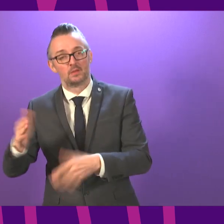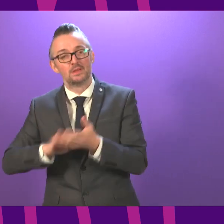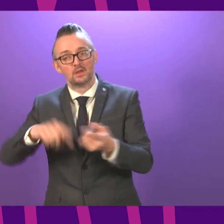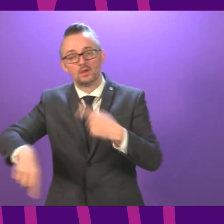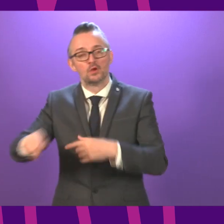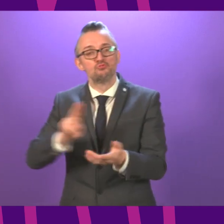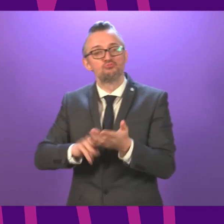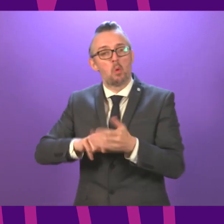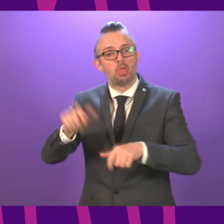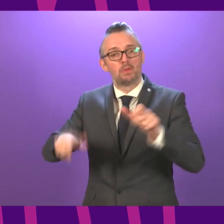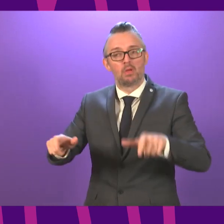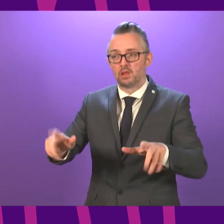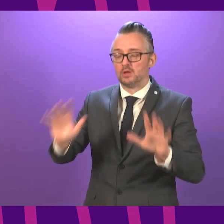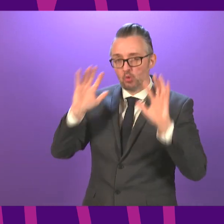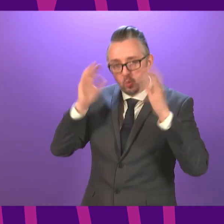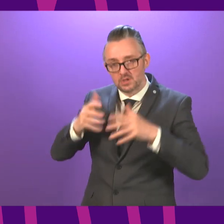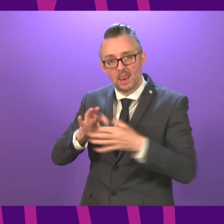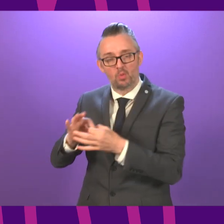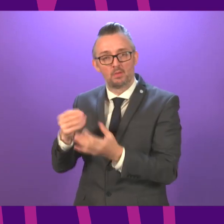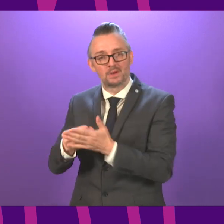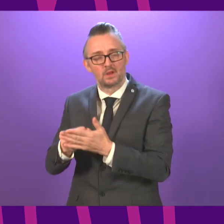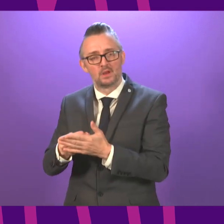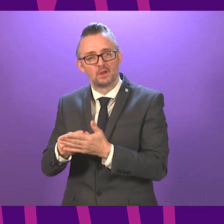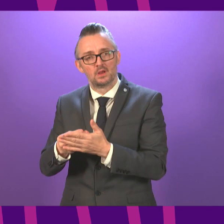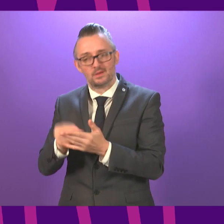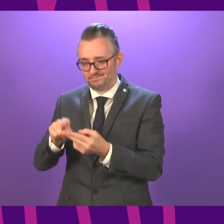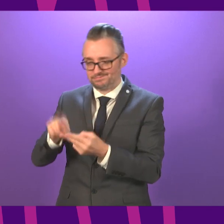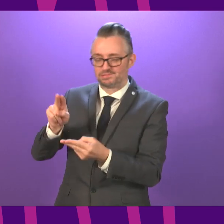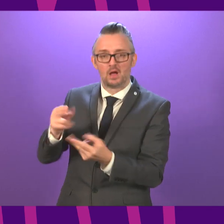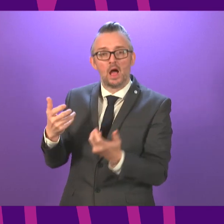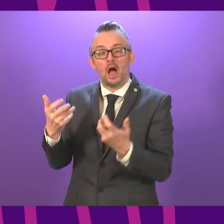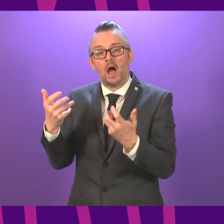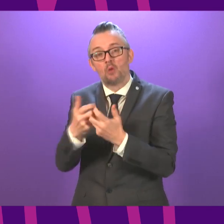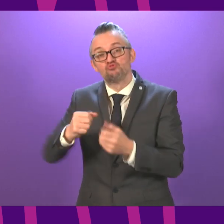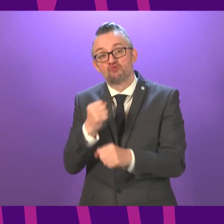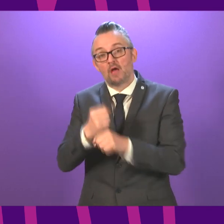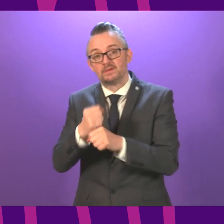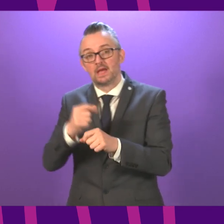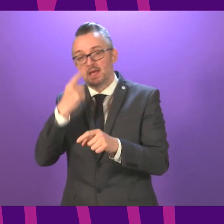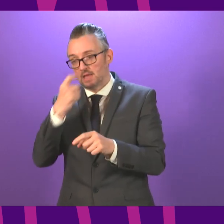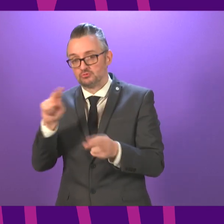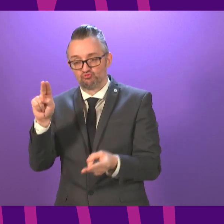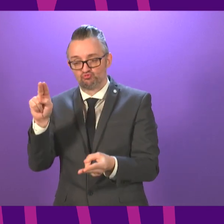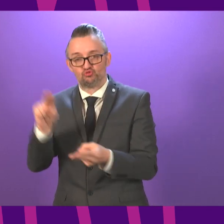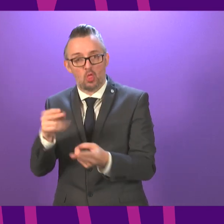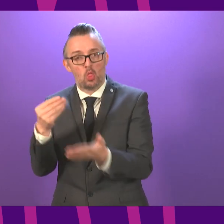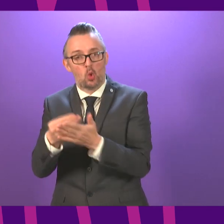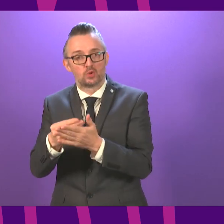How can the Scottish Government help to mitigate the cost of food to ordinary people? Michael Russell: I accept that point,